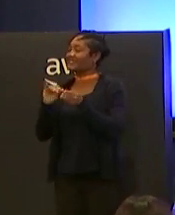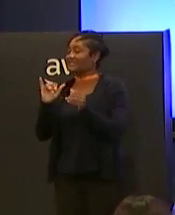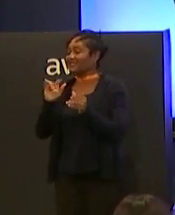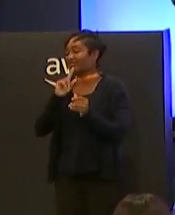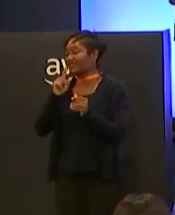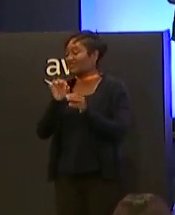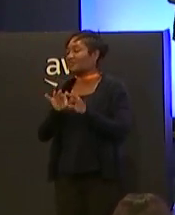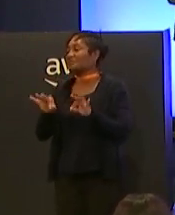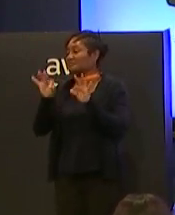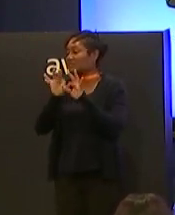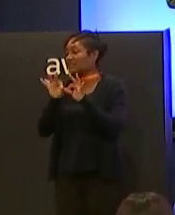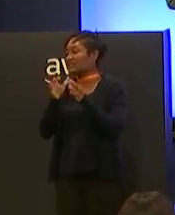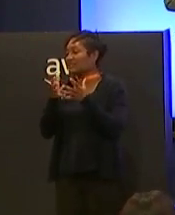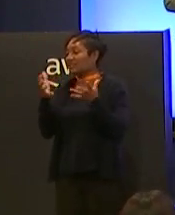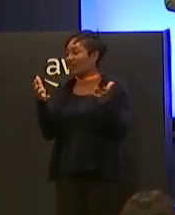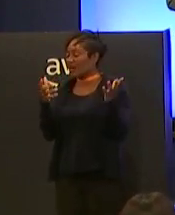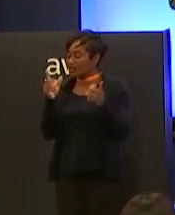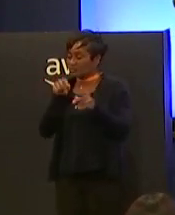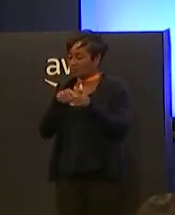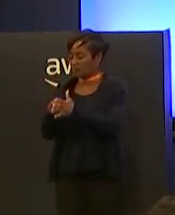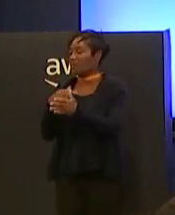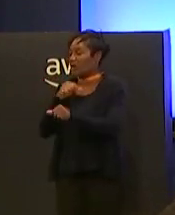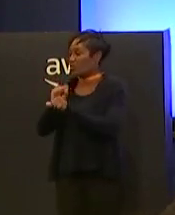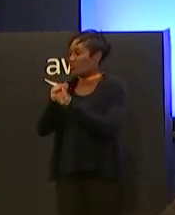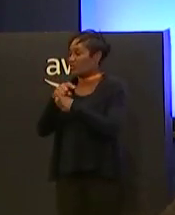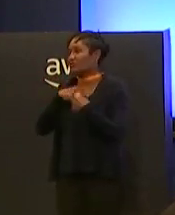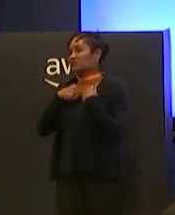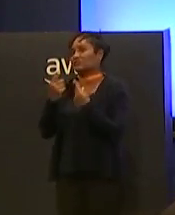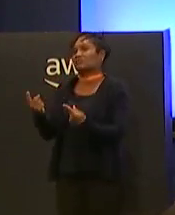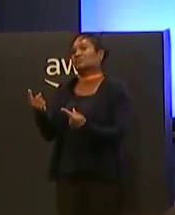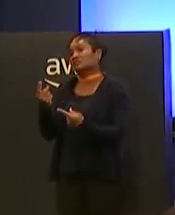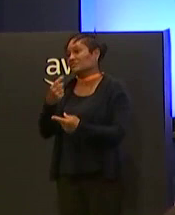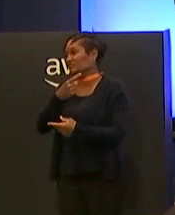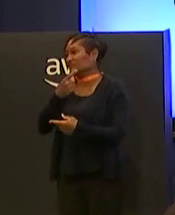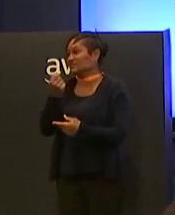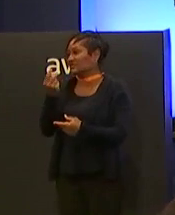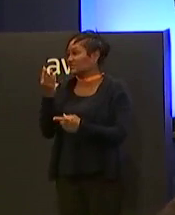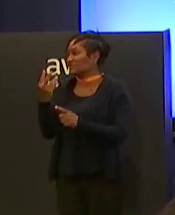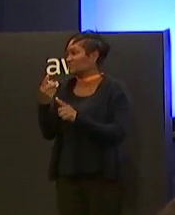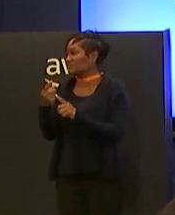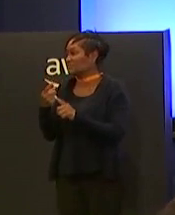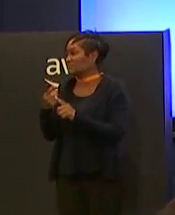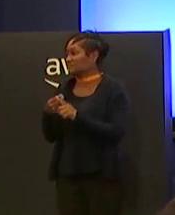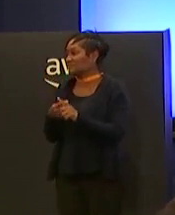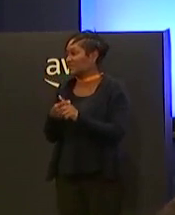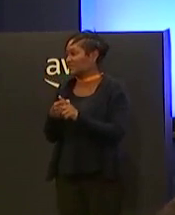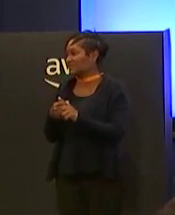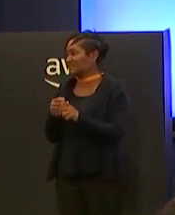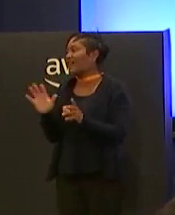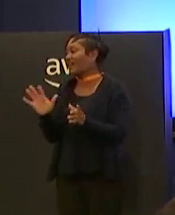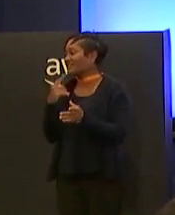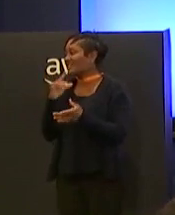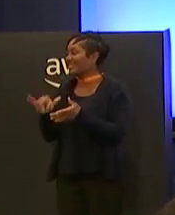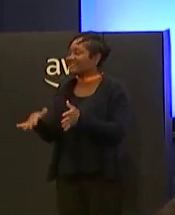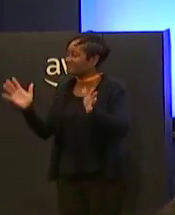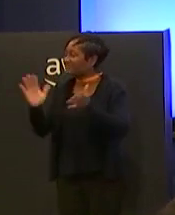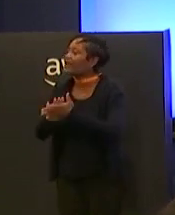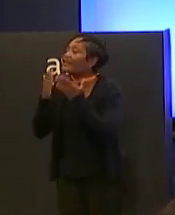and show you the work I've been busy over the last few months, let's say it like that. And thank you very much for being here